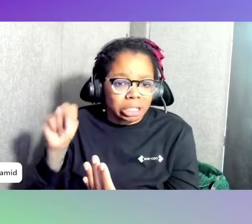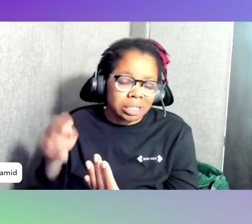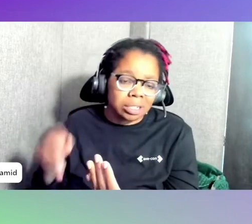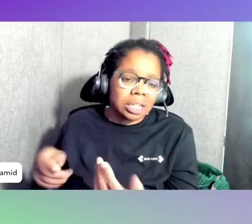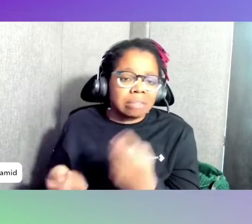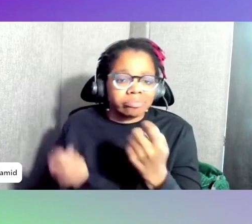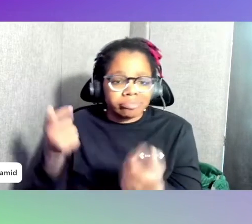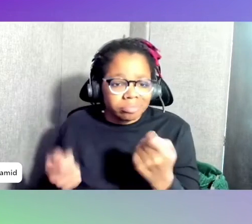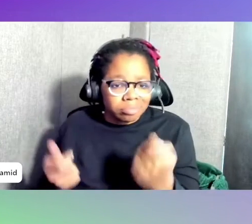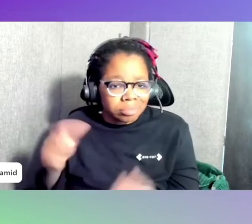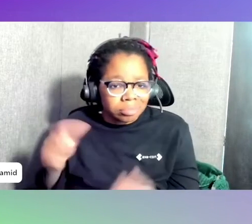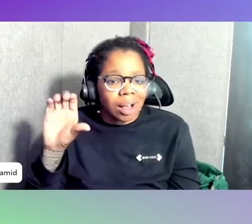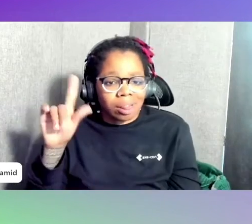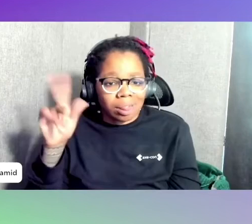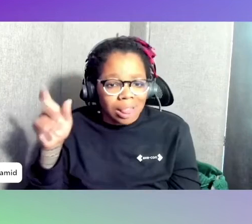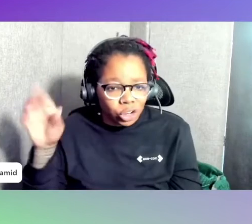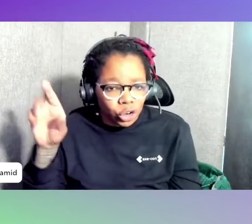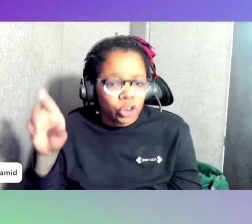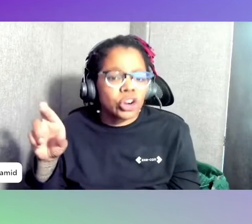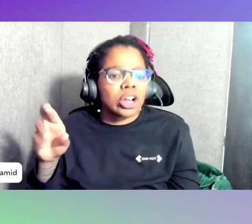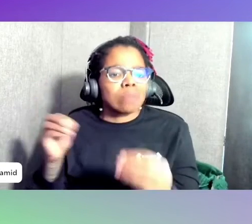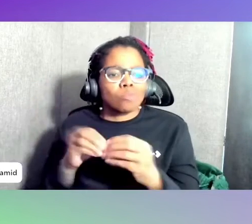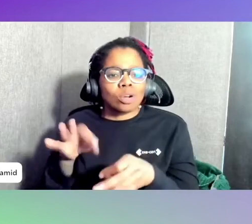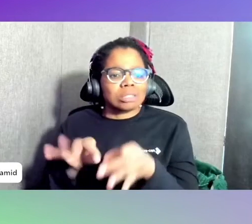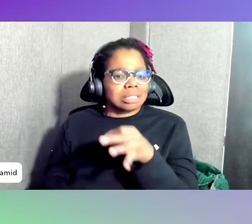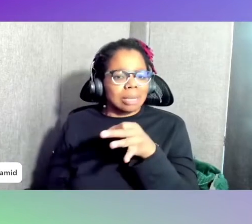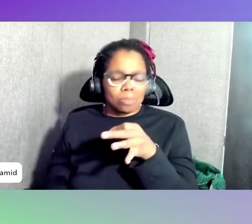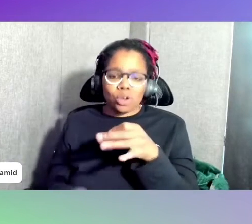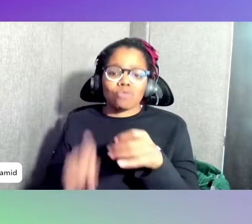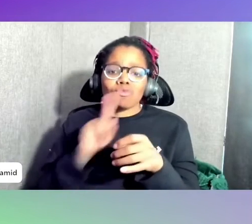visual, and it took a lot of documentation and decluttering